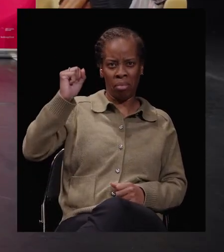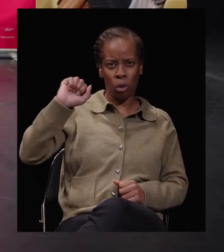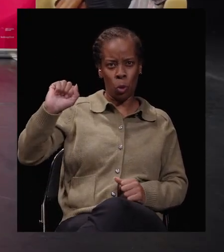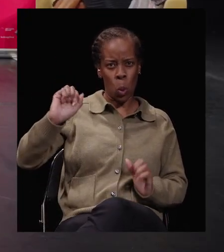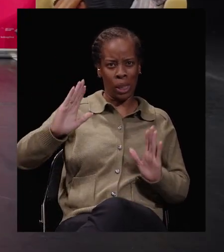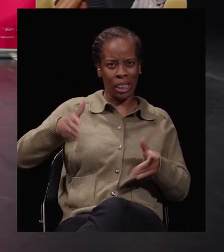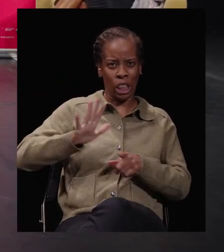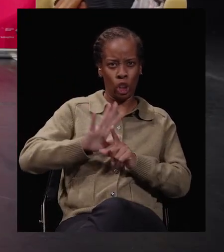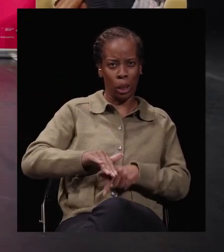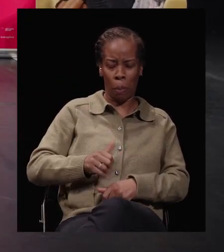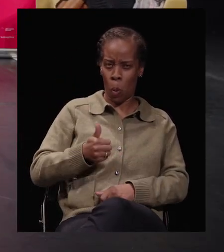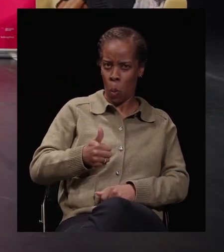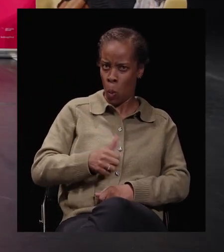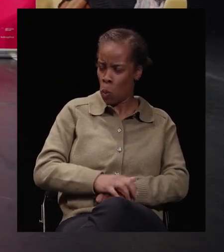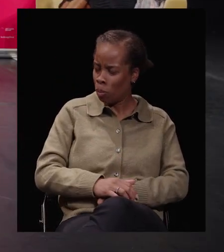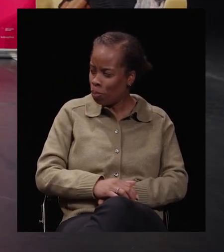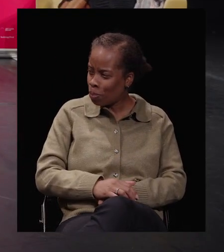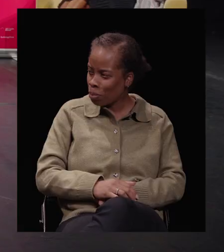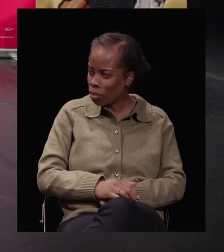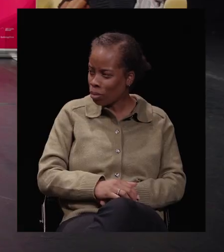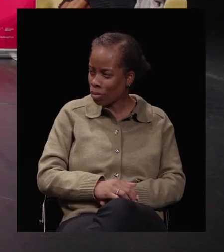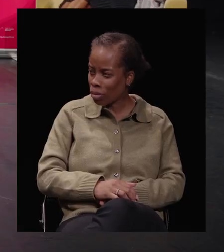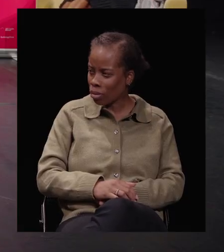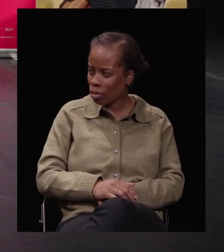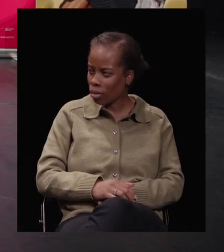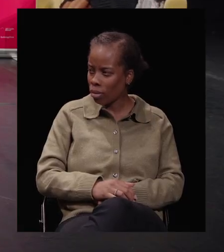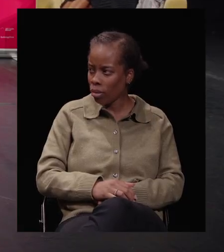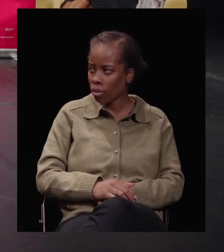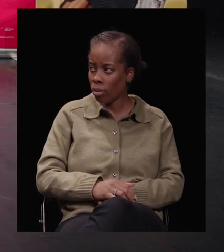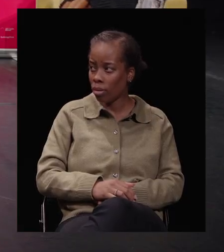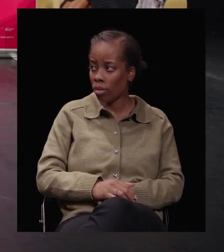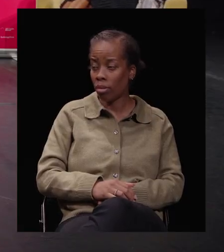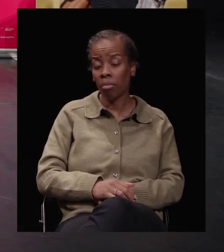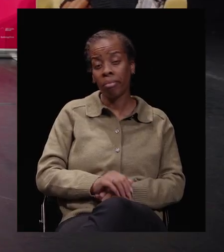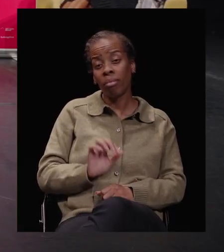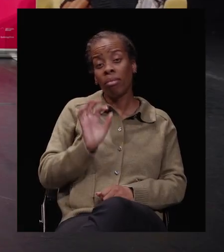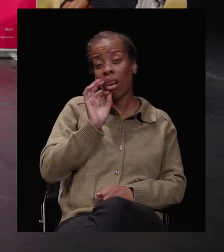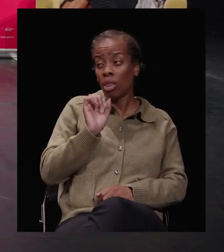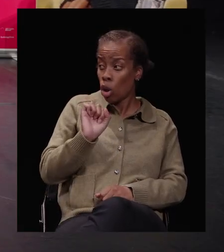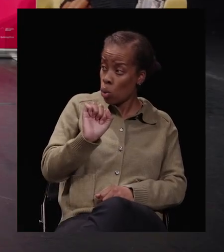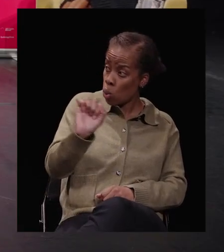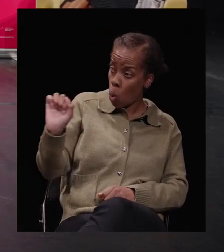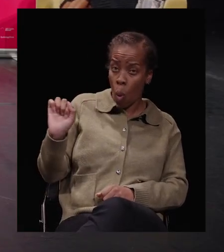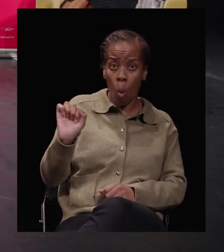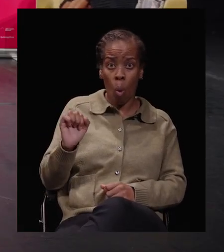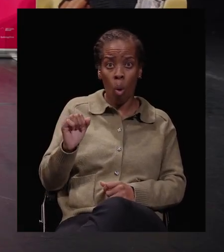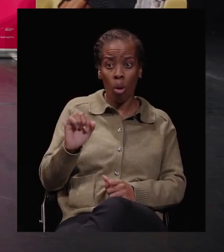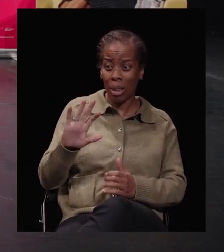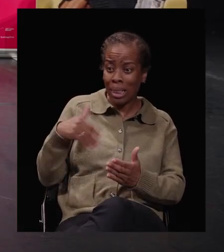We're all behind you. Thank you. But are there any glimmers of hope? Have you, from your own experiences thought, "Oh my god, this is really the way forward.